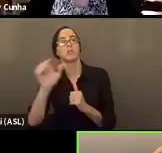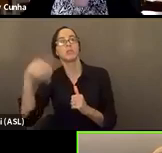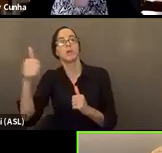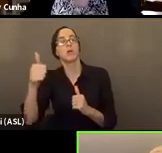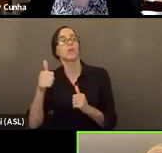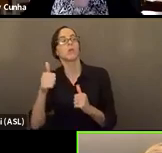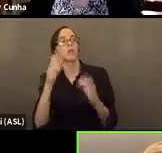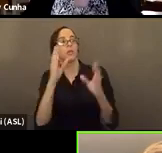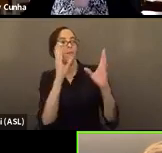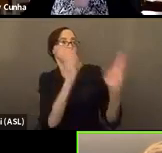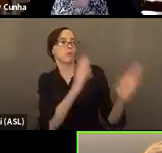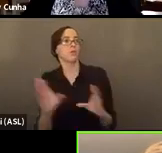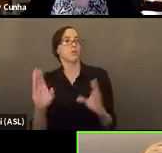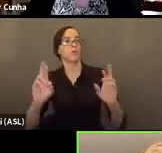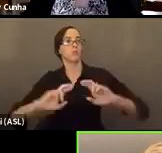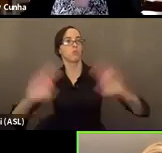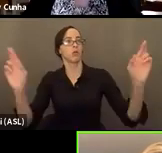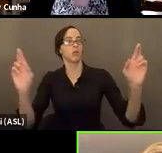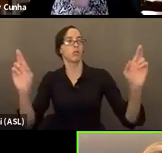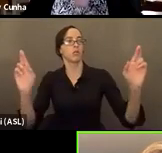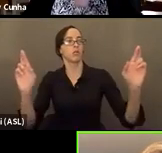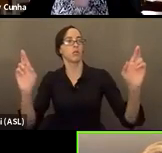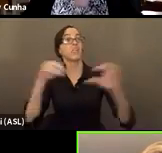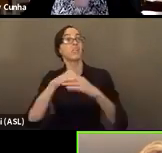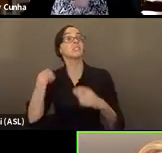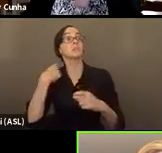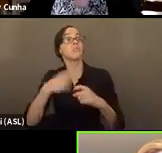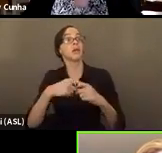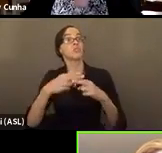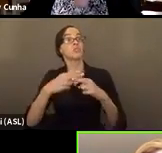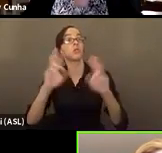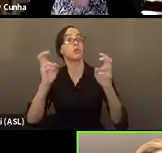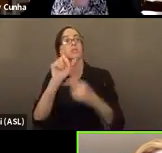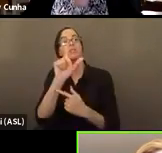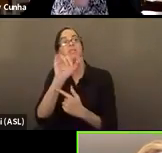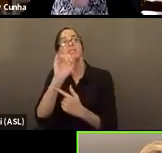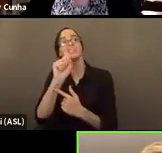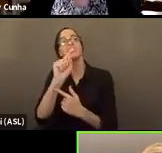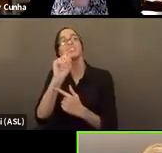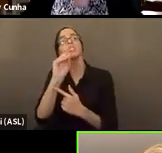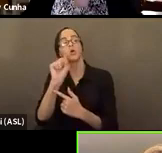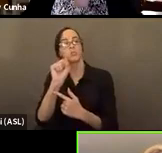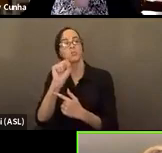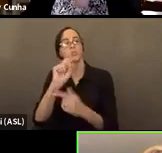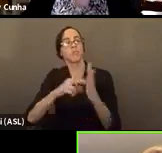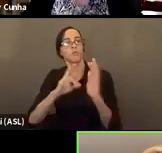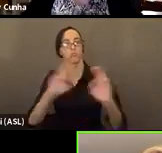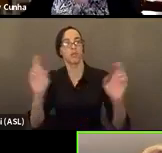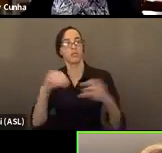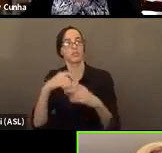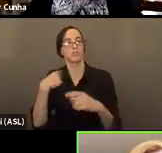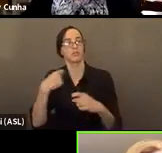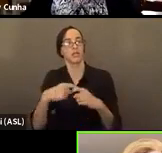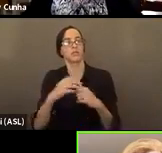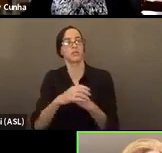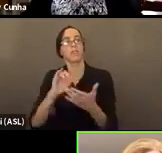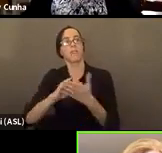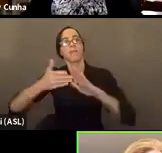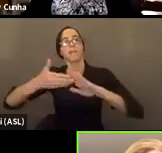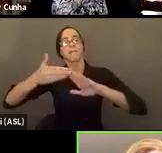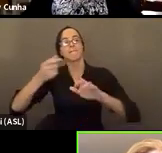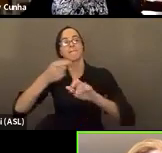ready in spanish and it's run by catholic charity and they also do disaster preparedness training